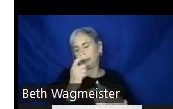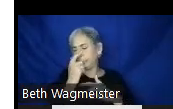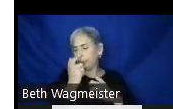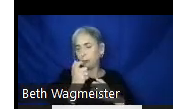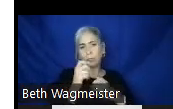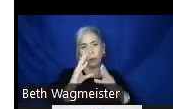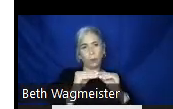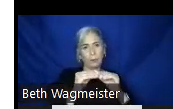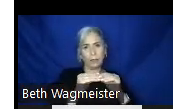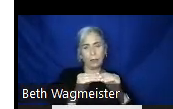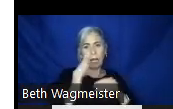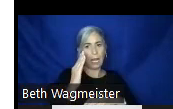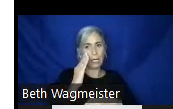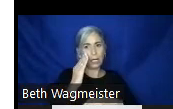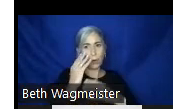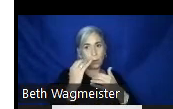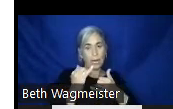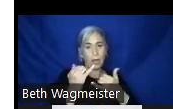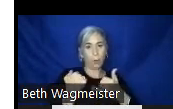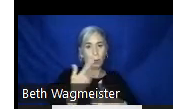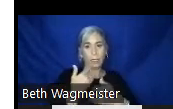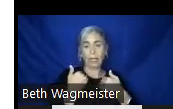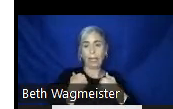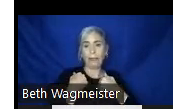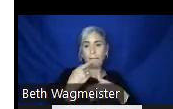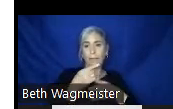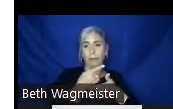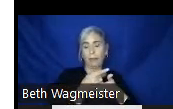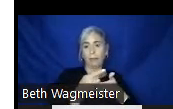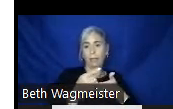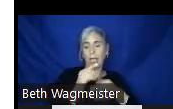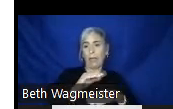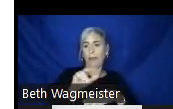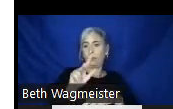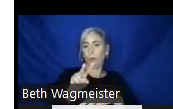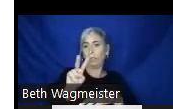And I know now that we do have the week before on November 22, we will also have